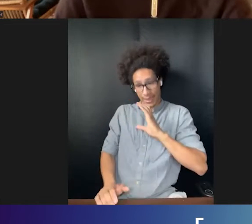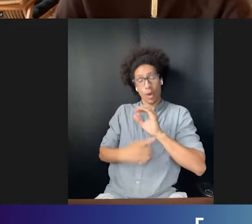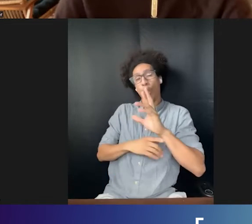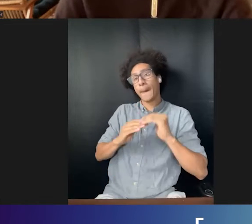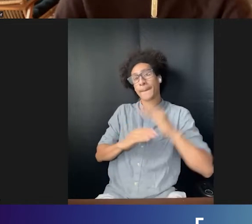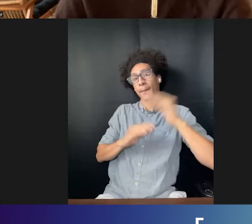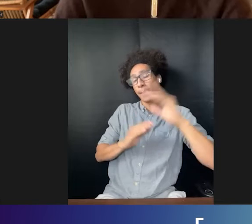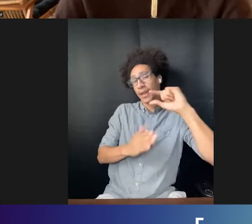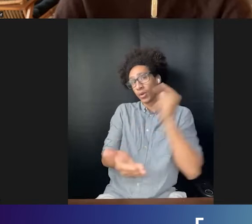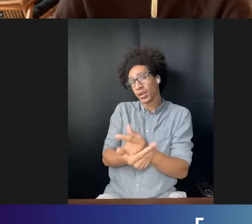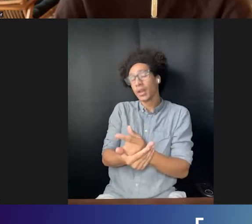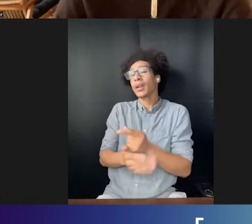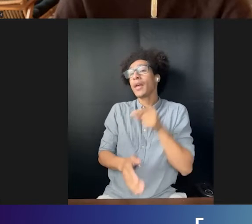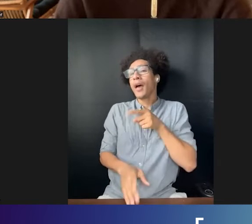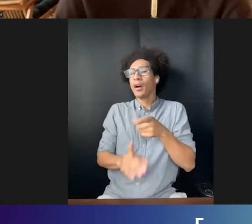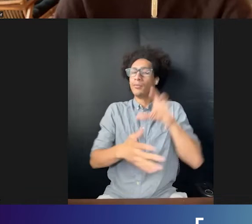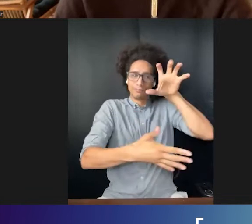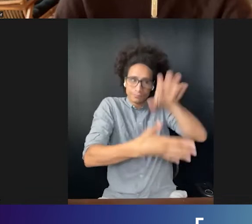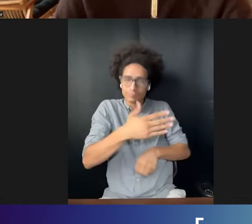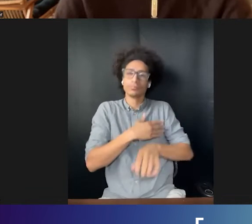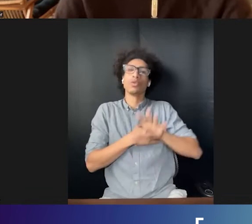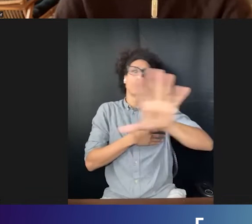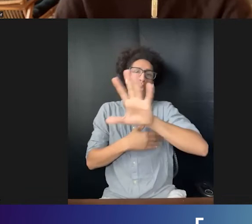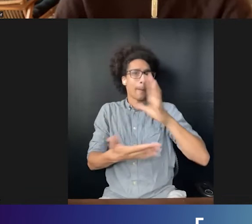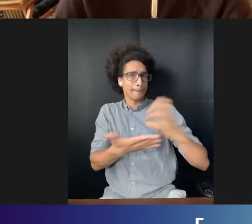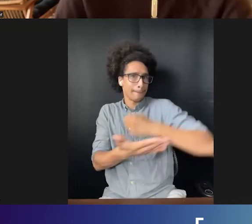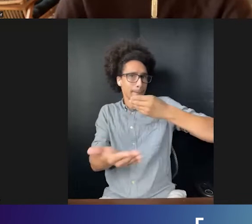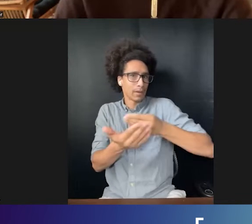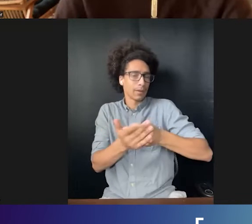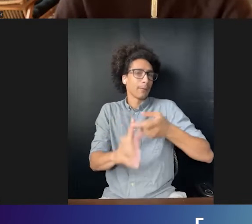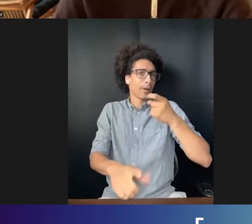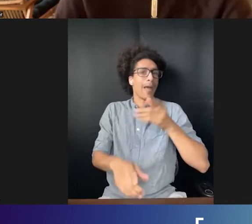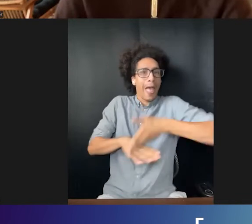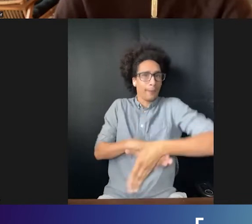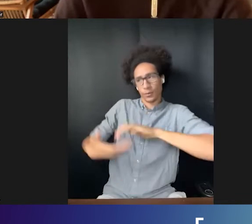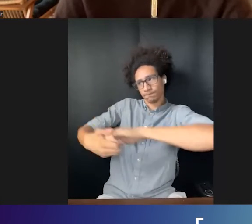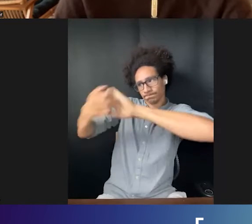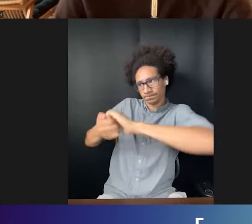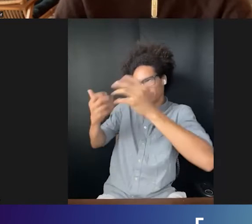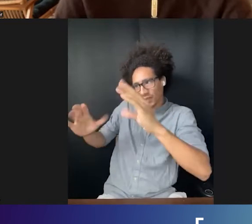is paid for out of your revenue and distribution. So great.